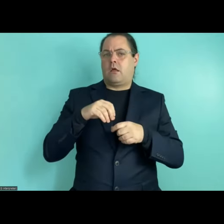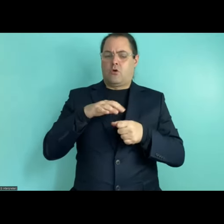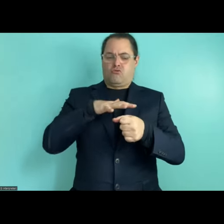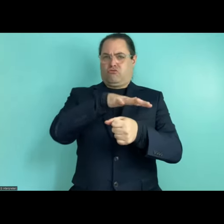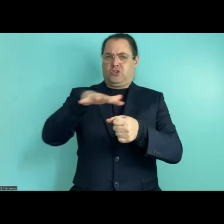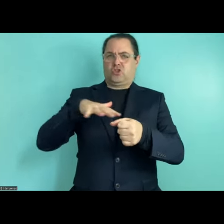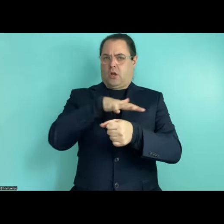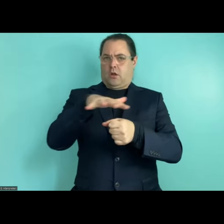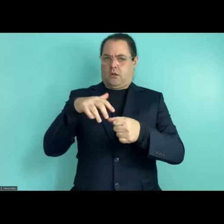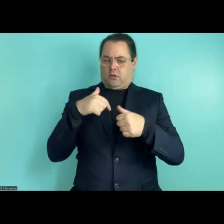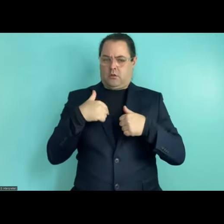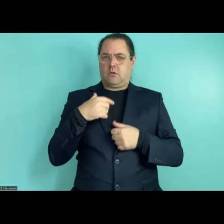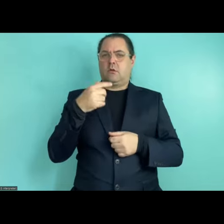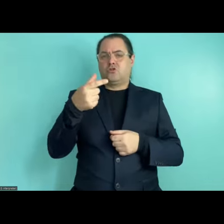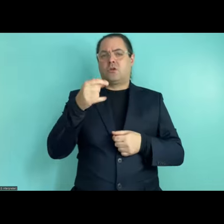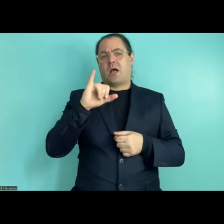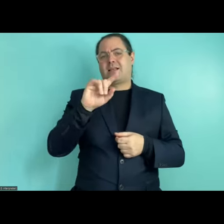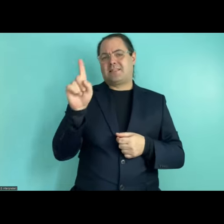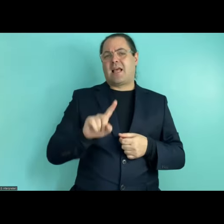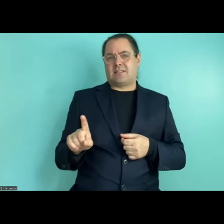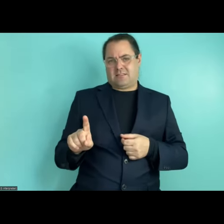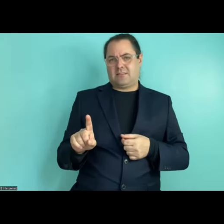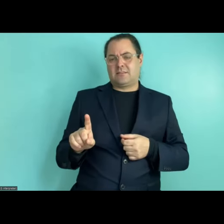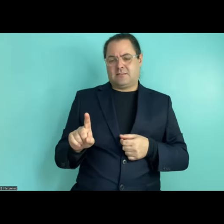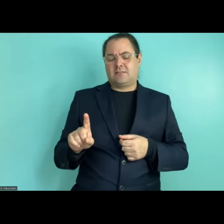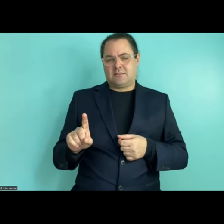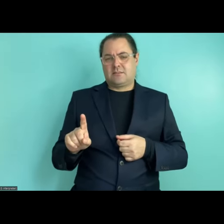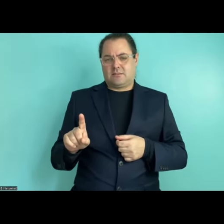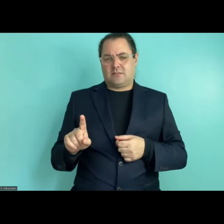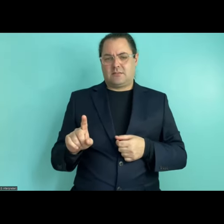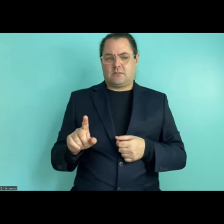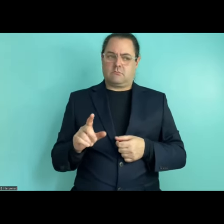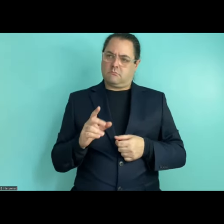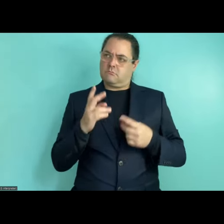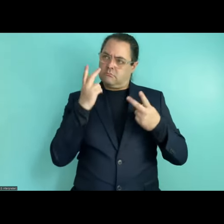and jazz ID, and he's president, almost two thirds of the African countries and.